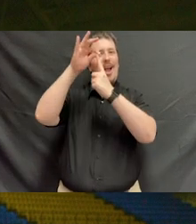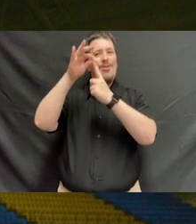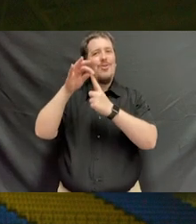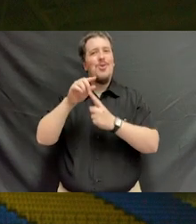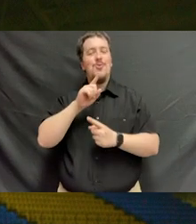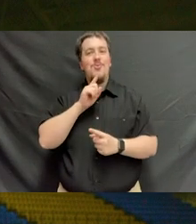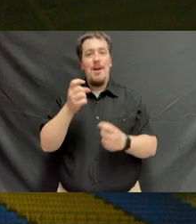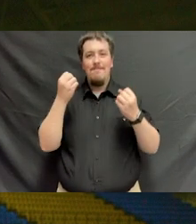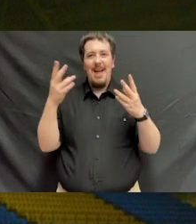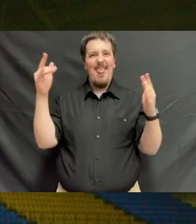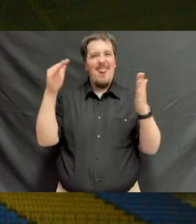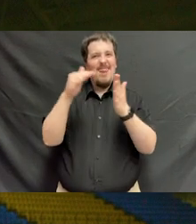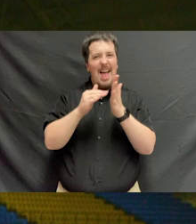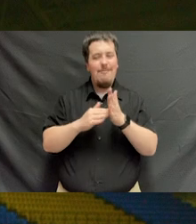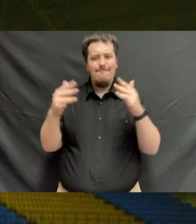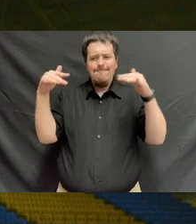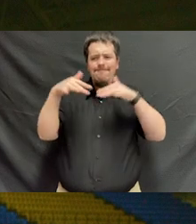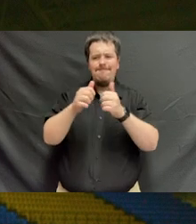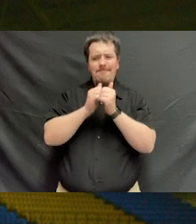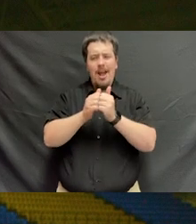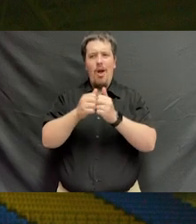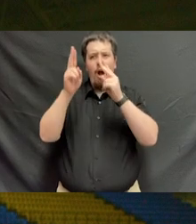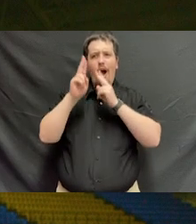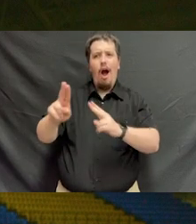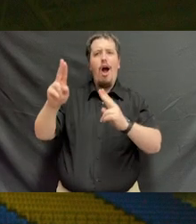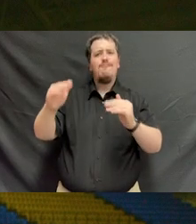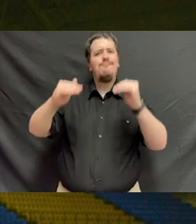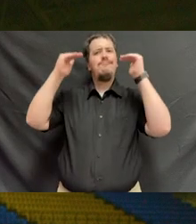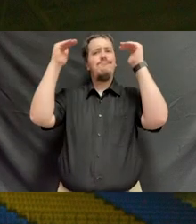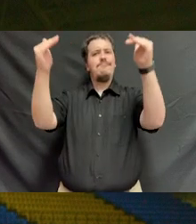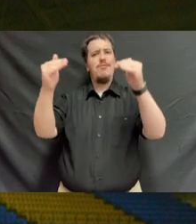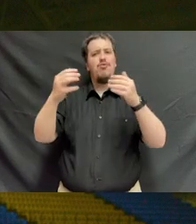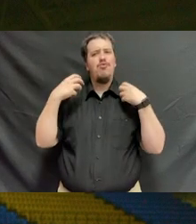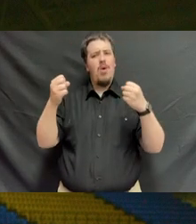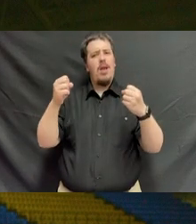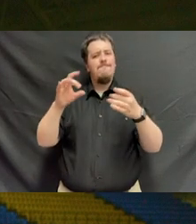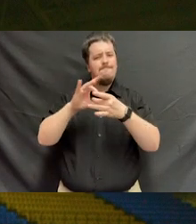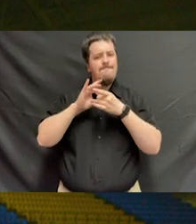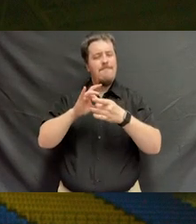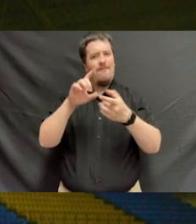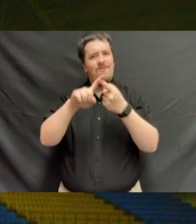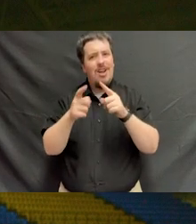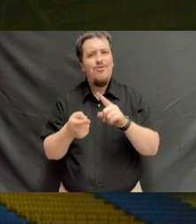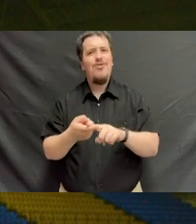It is a day when thousands converge to honor achievement, to strengthen bonds of friendship and kinship,